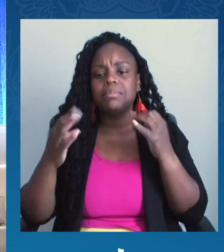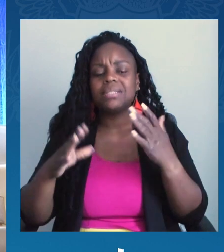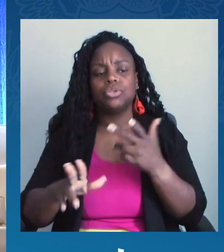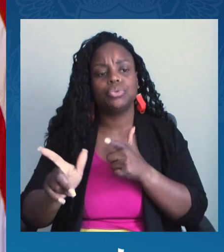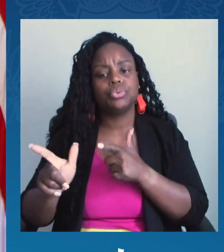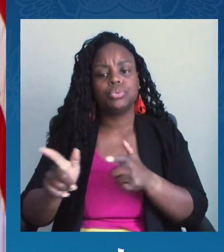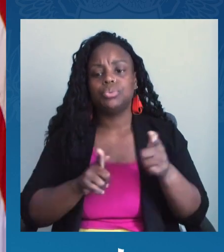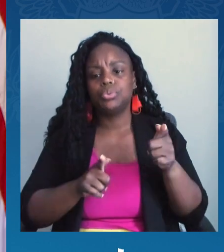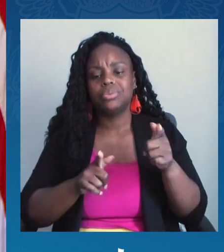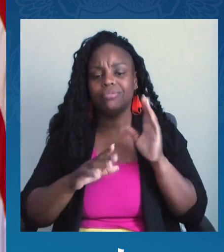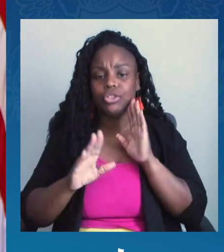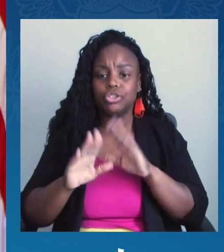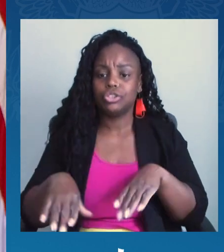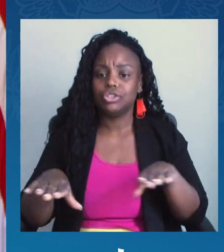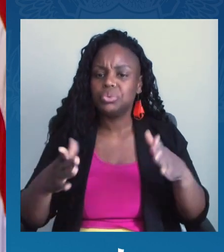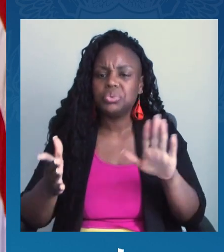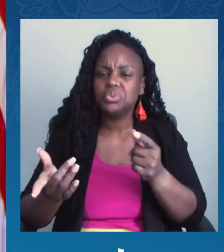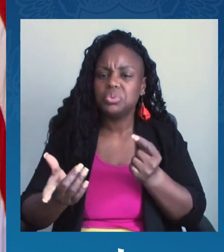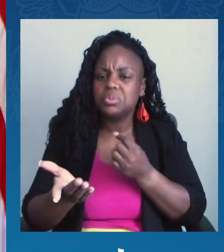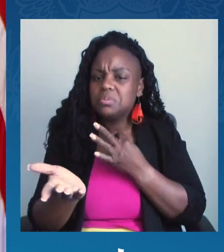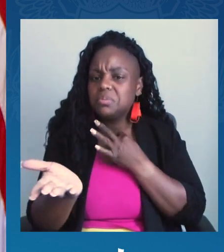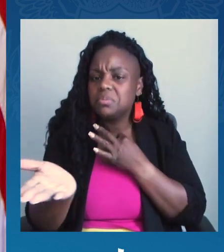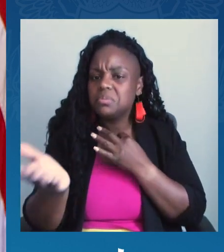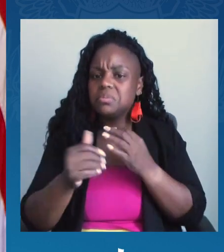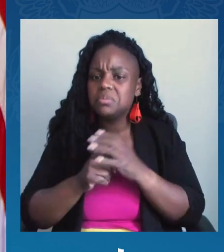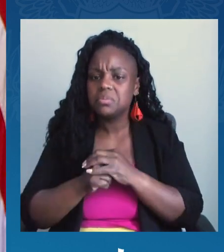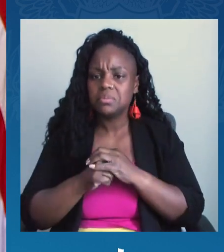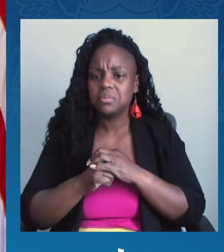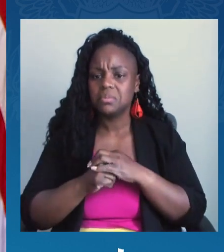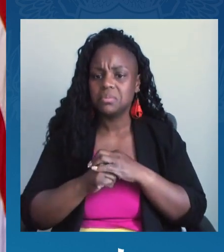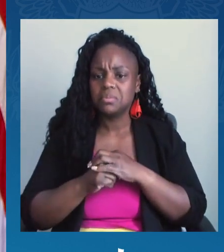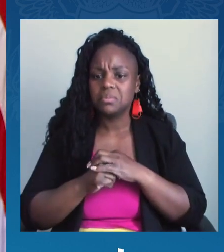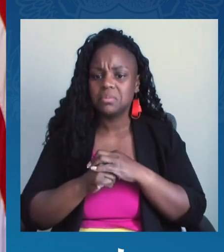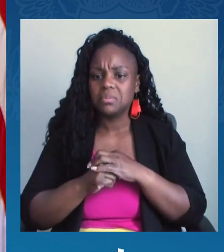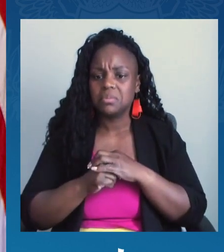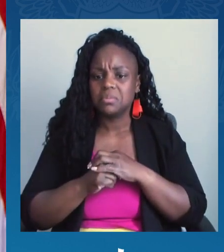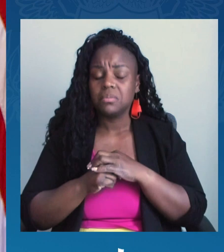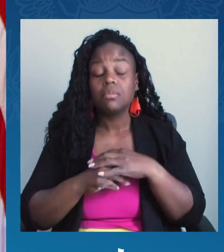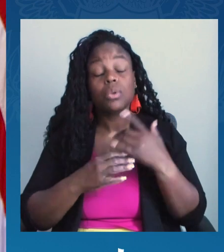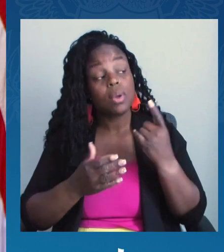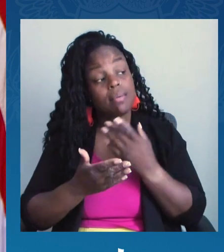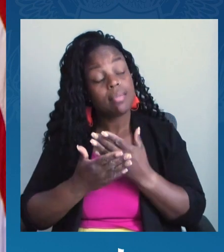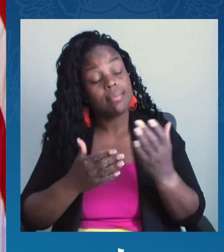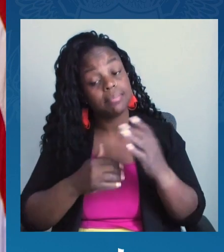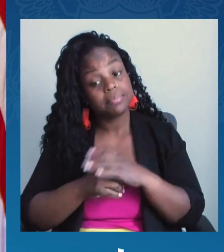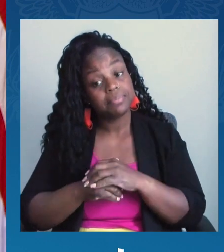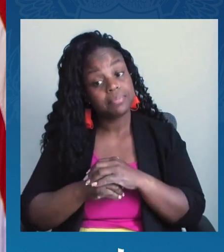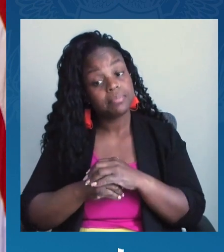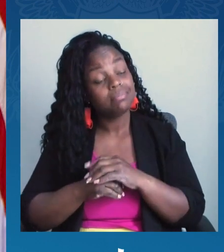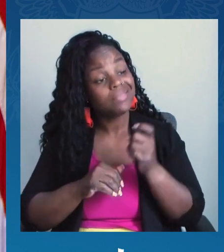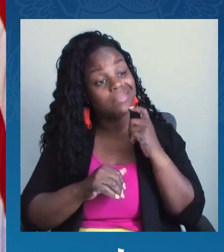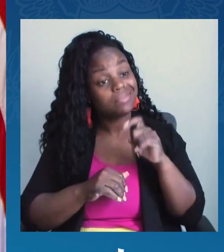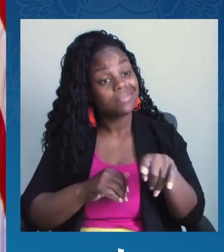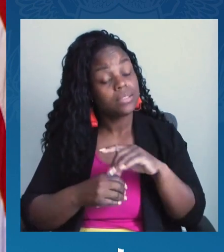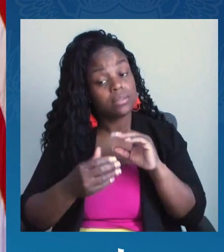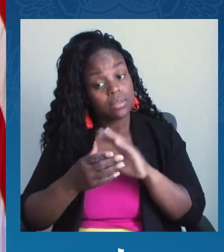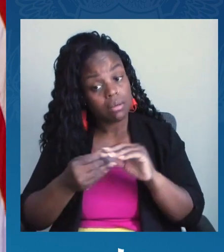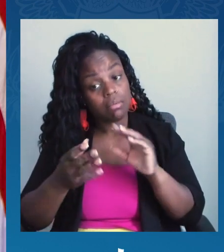The Vice President: Well, one of the things that we got to stop saying is that the way that we'll keep our children safe in school